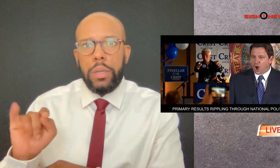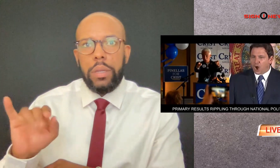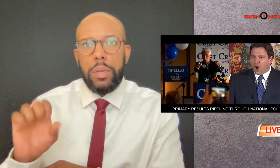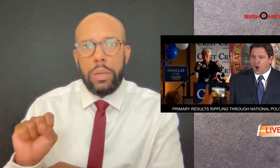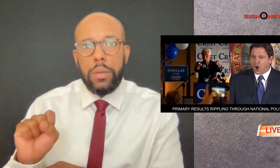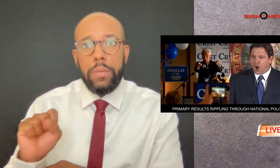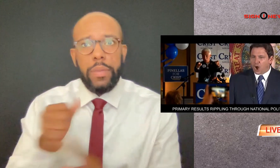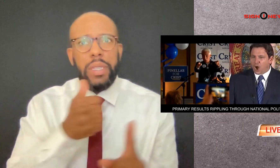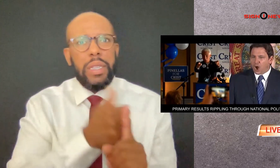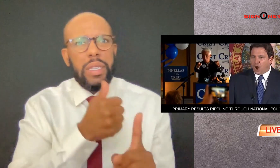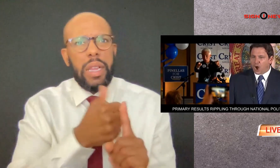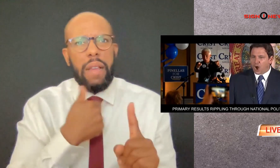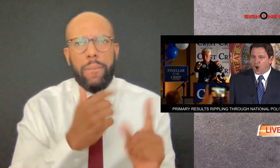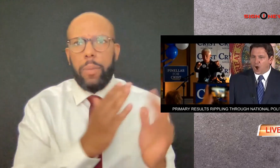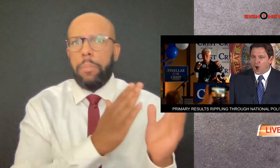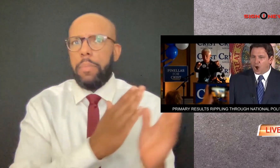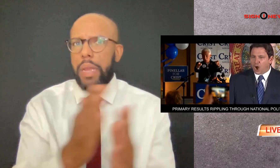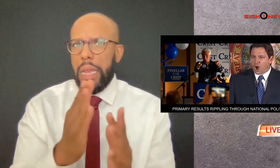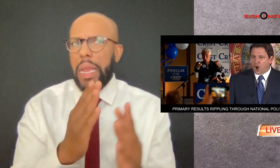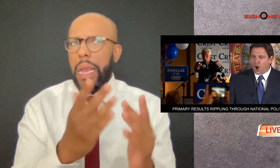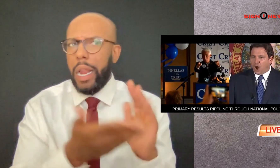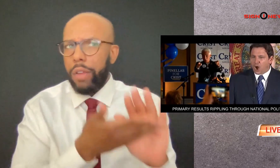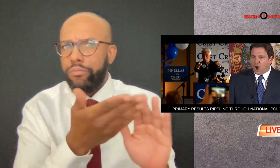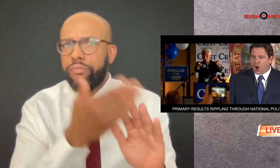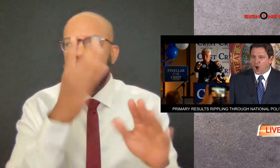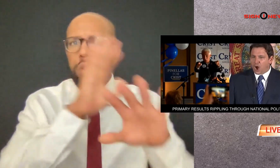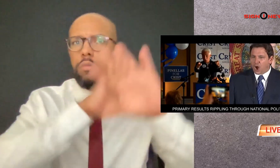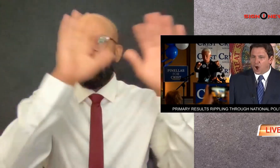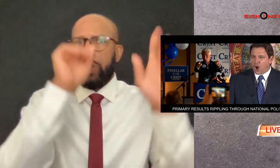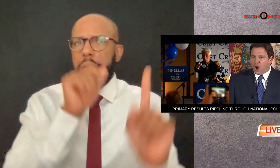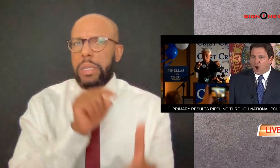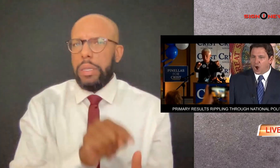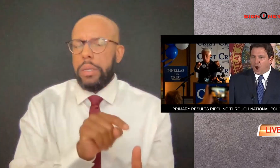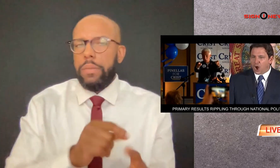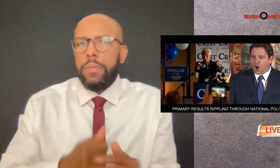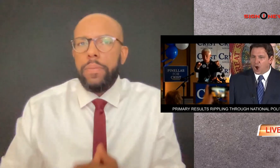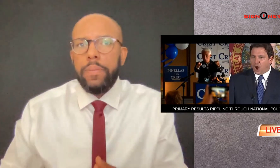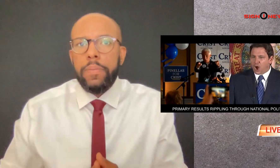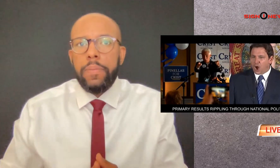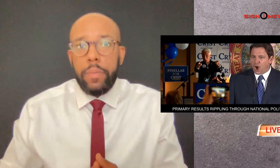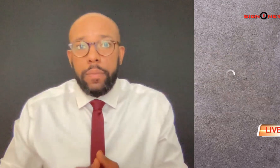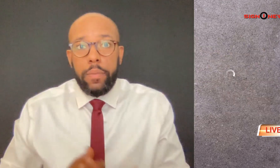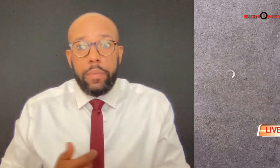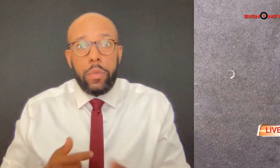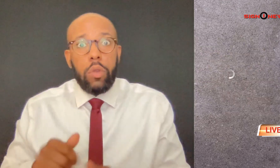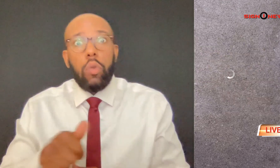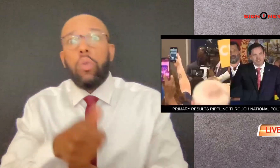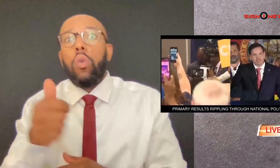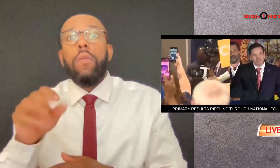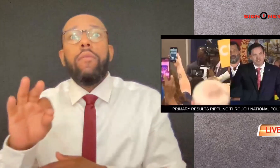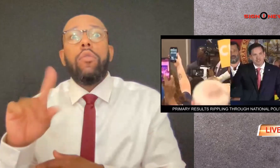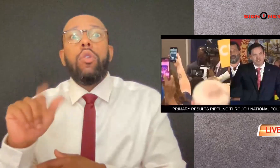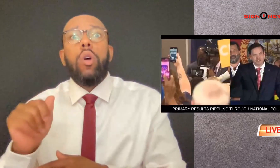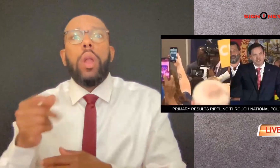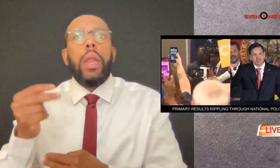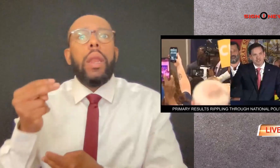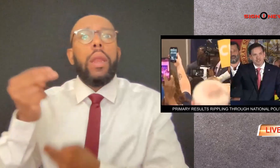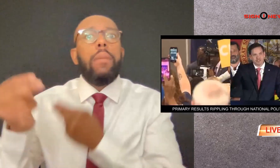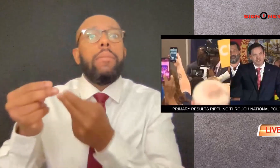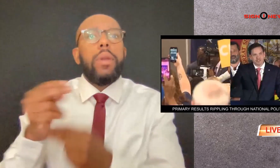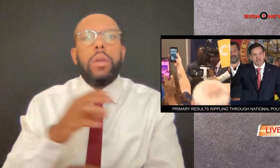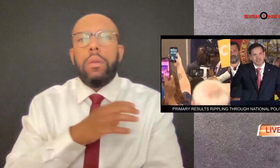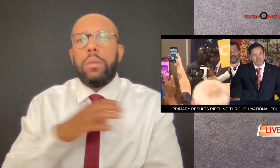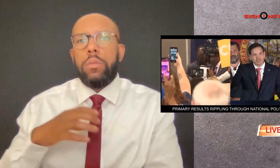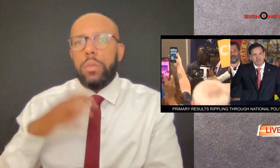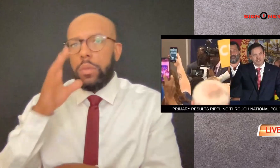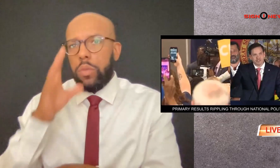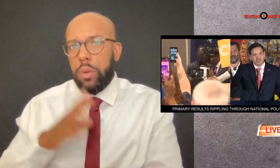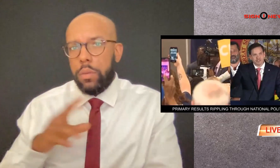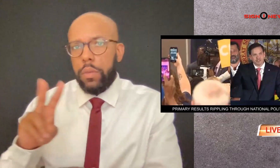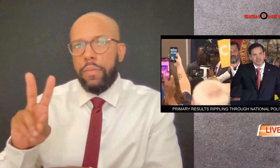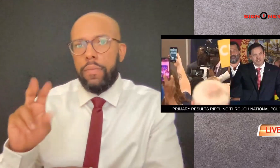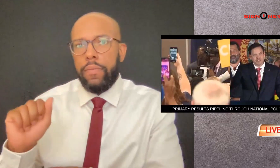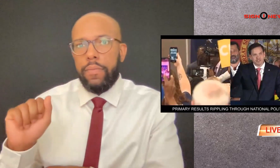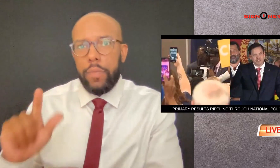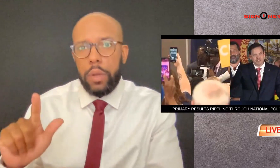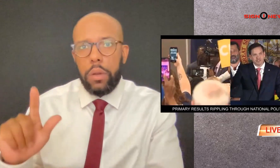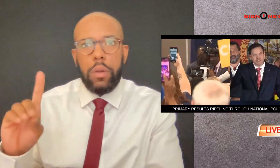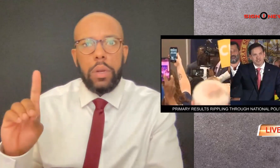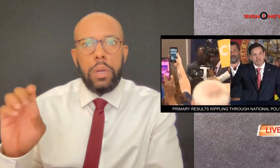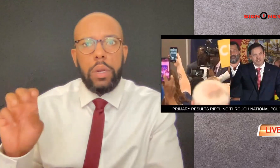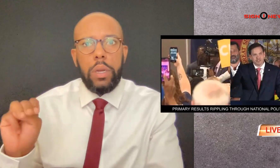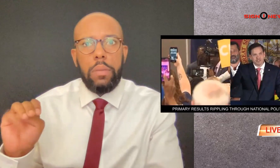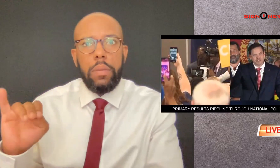incumbent Ron DeSantis who actually may have plans to run for president